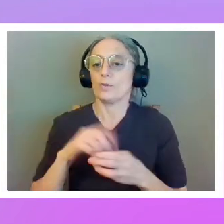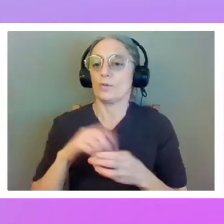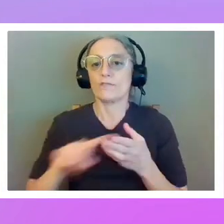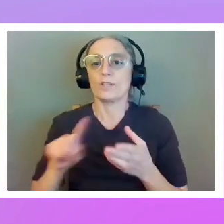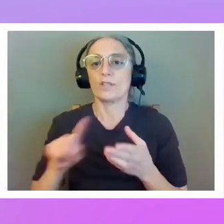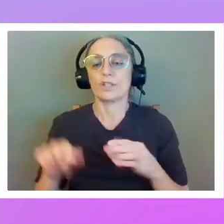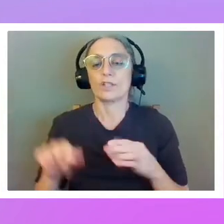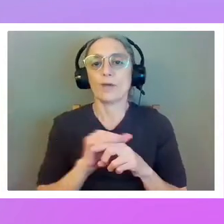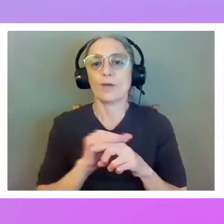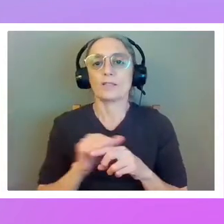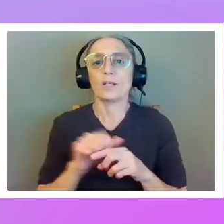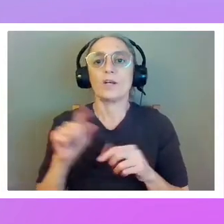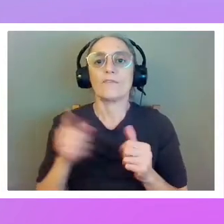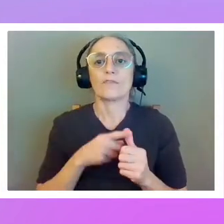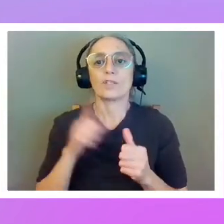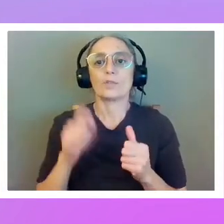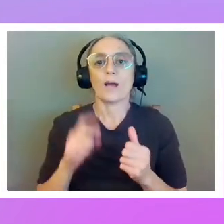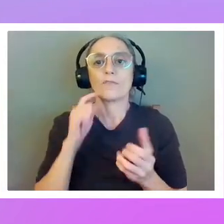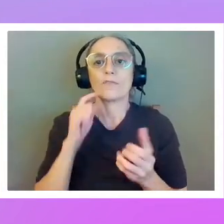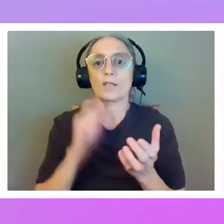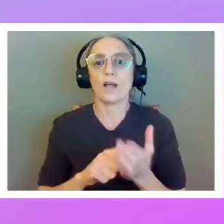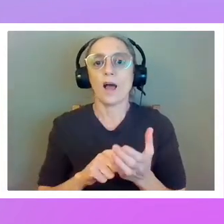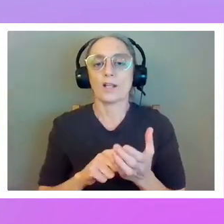you have to first acknowledge and recognize exclusion